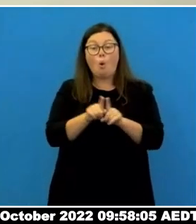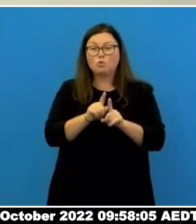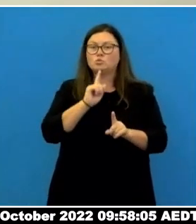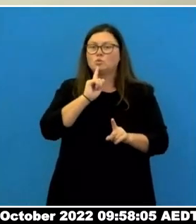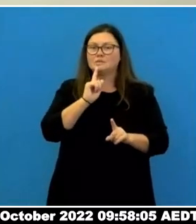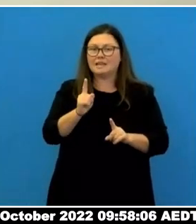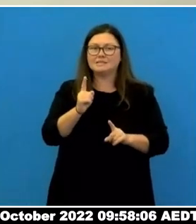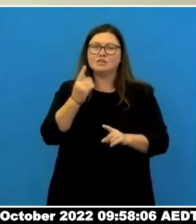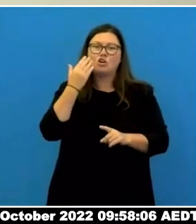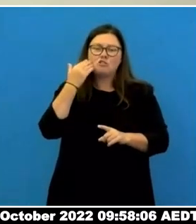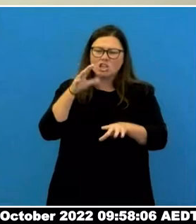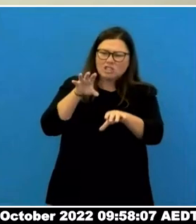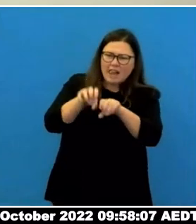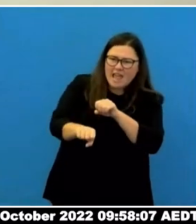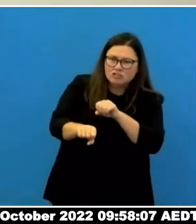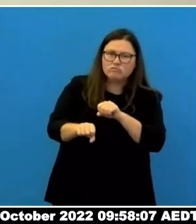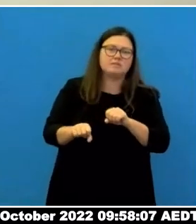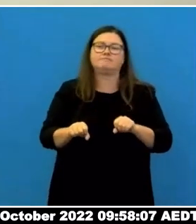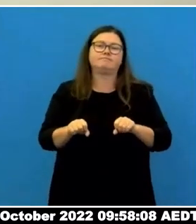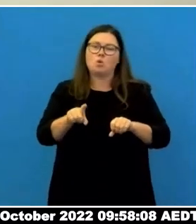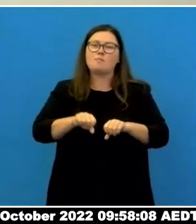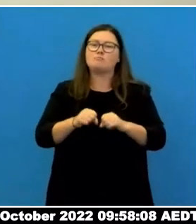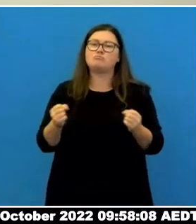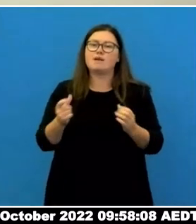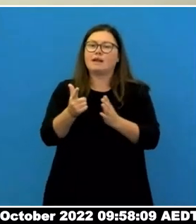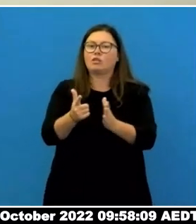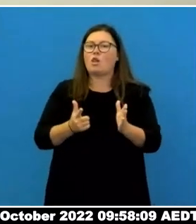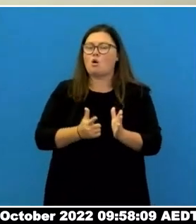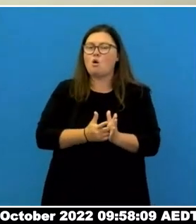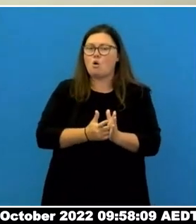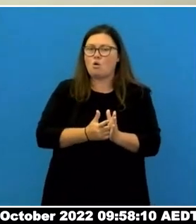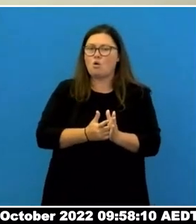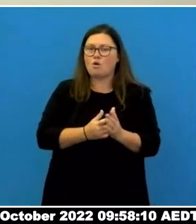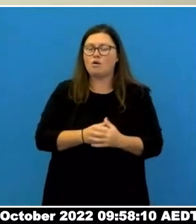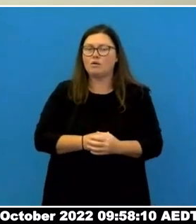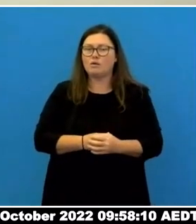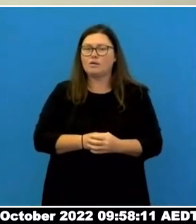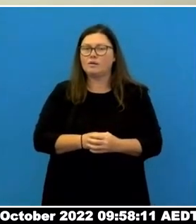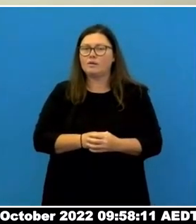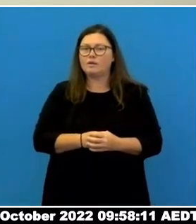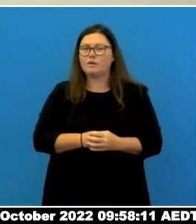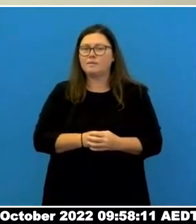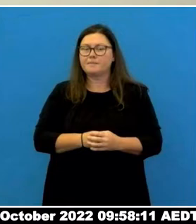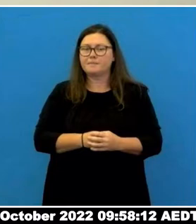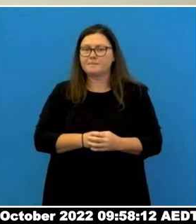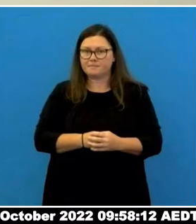Section 20 of the legislation establishing the statutory role of the Race Discrimination Commissioner and its functions